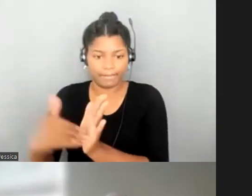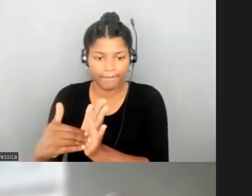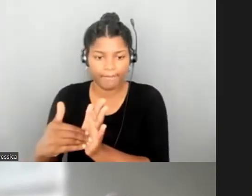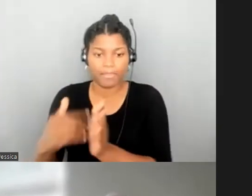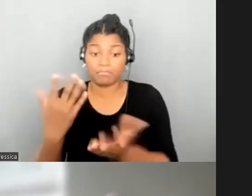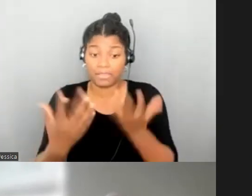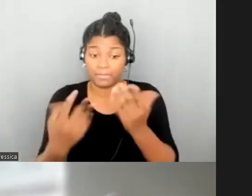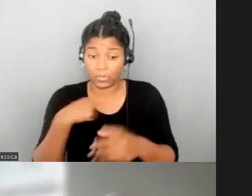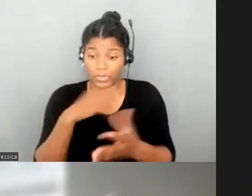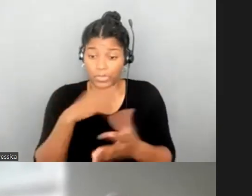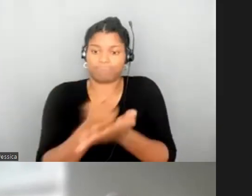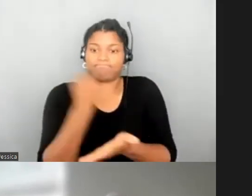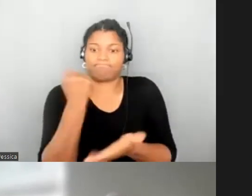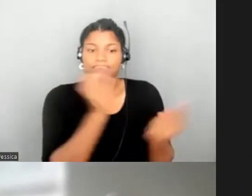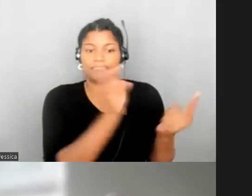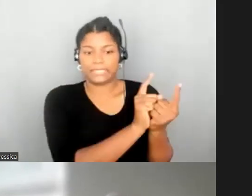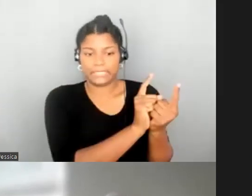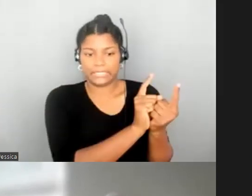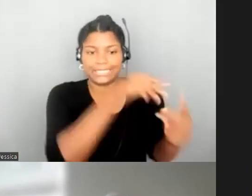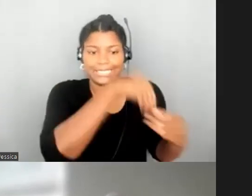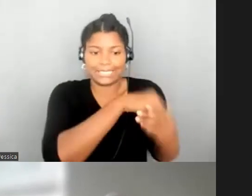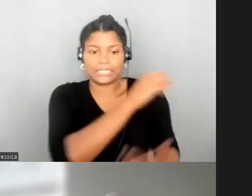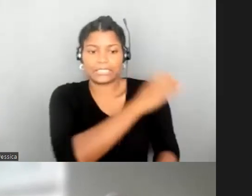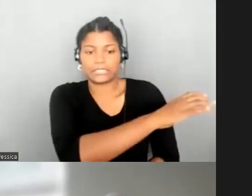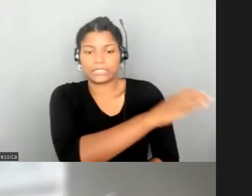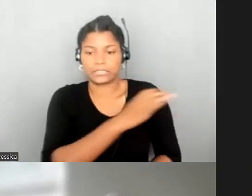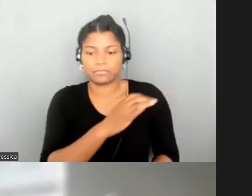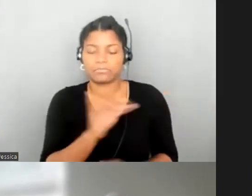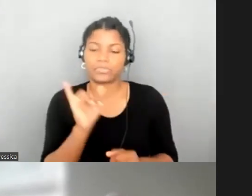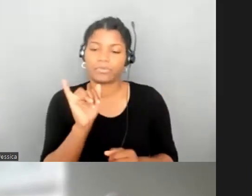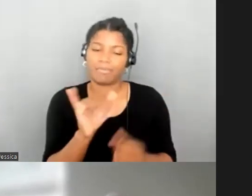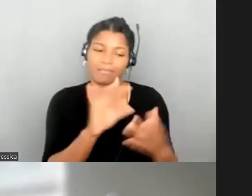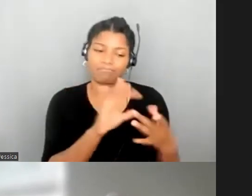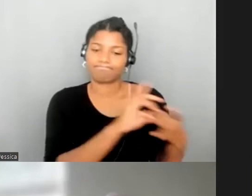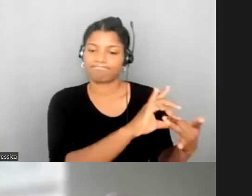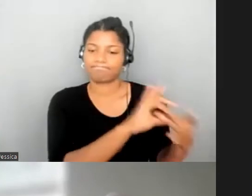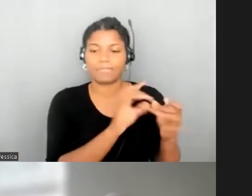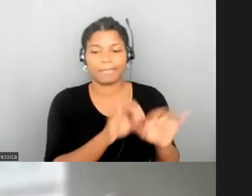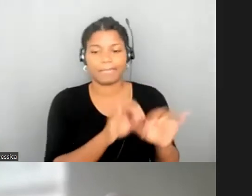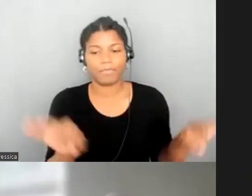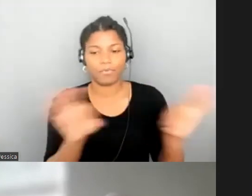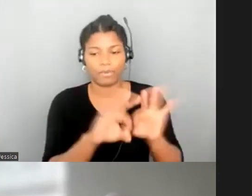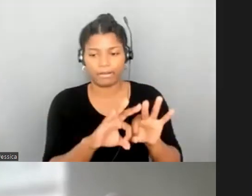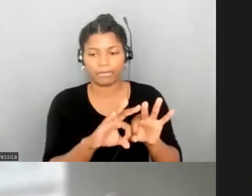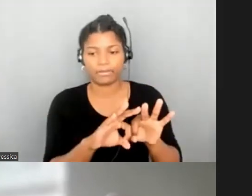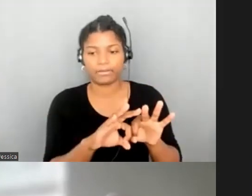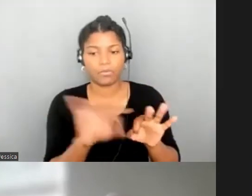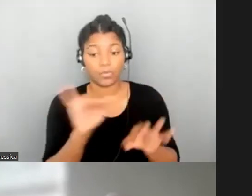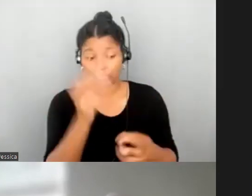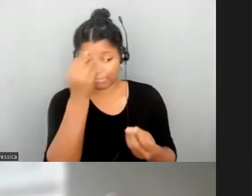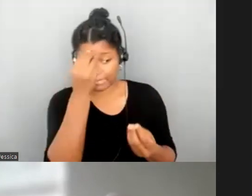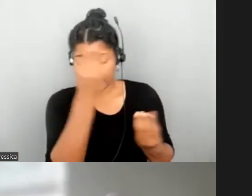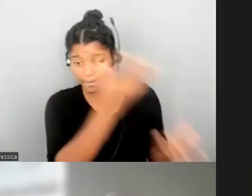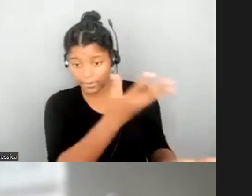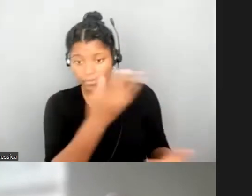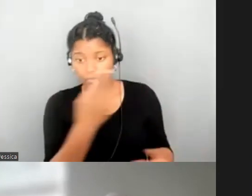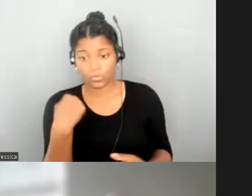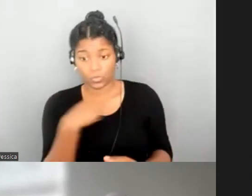So it is making the connections with people and letting them know there is value in this